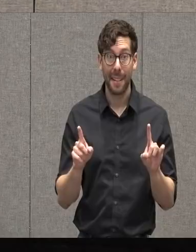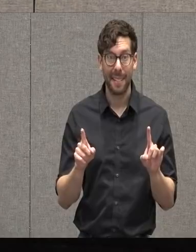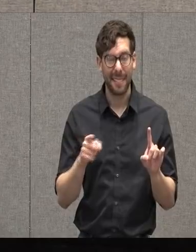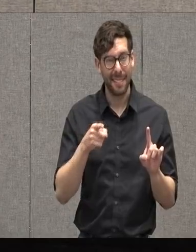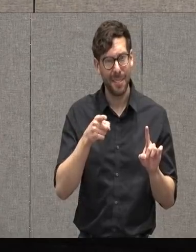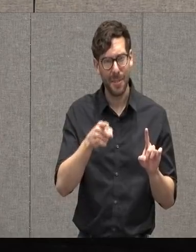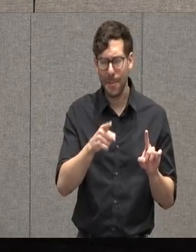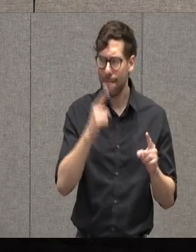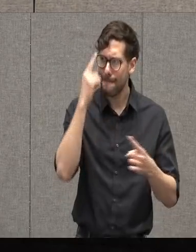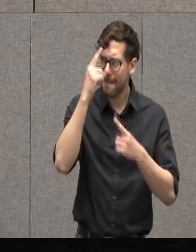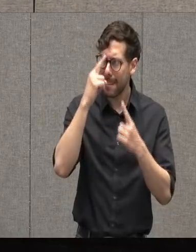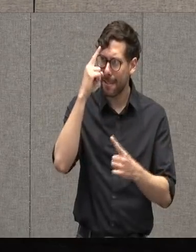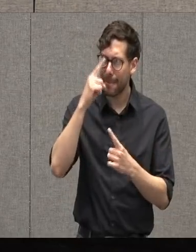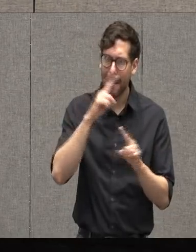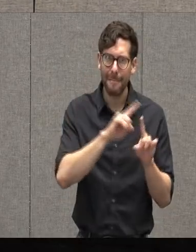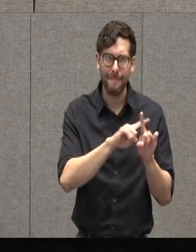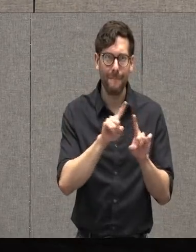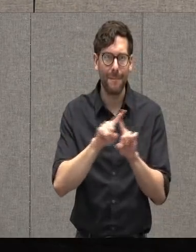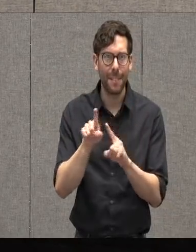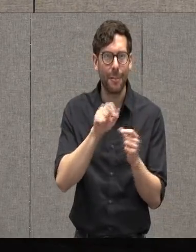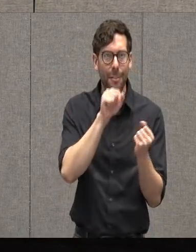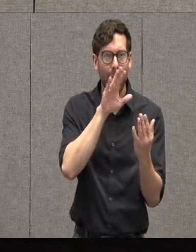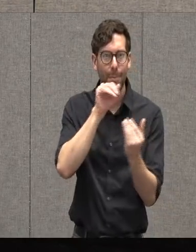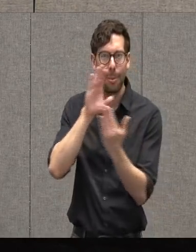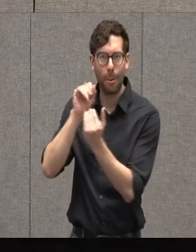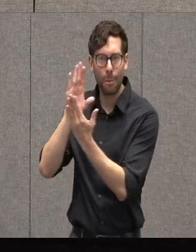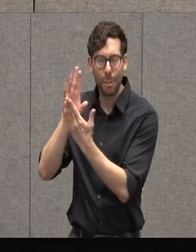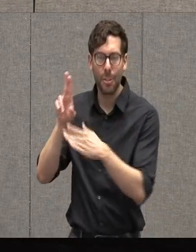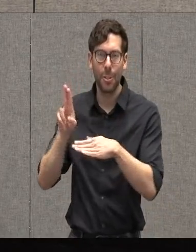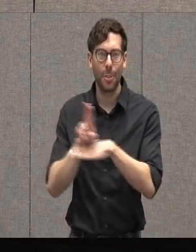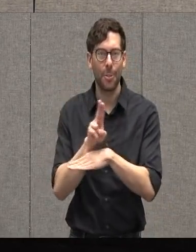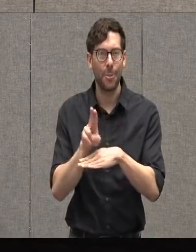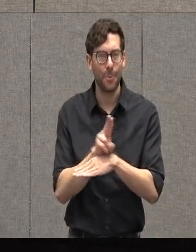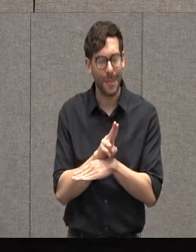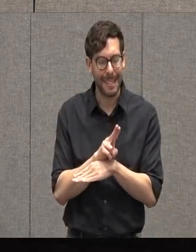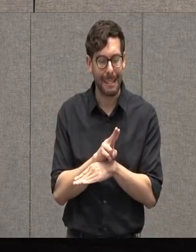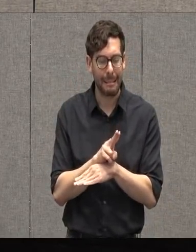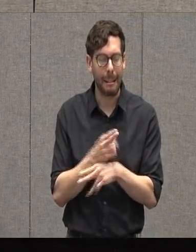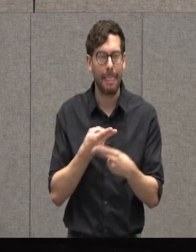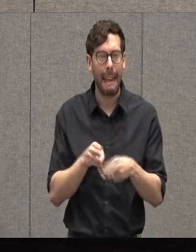we can use this egg carton just to play egg-cellent math? Absolutely.